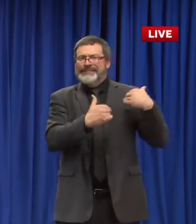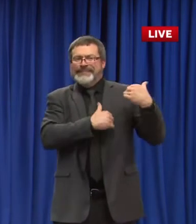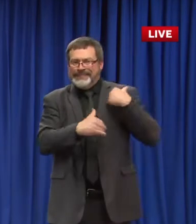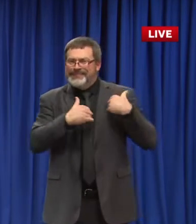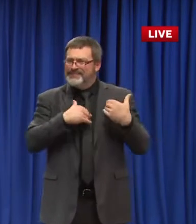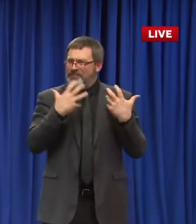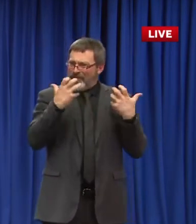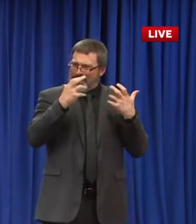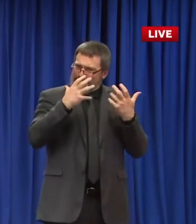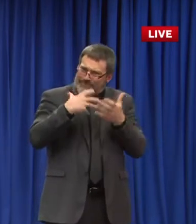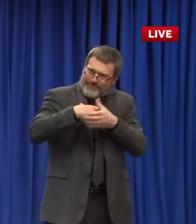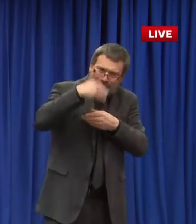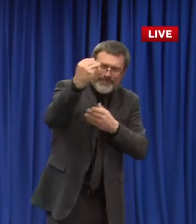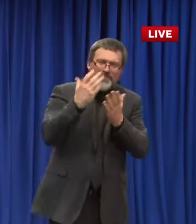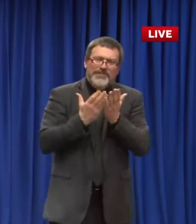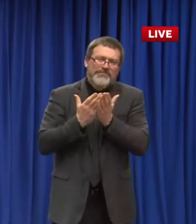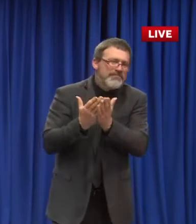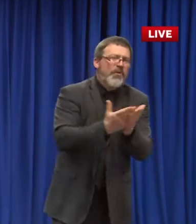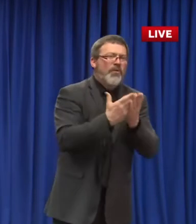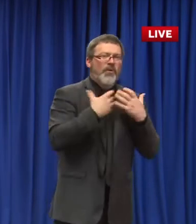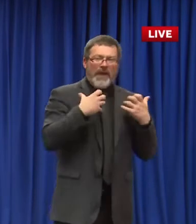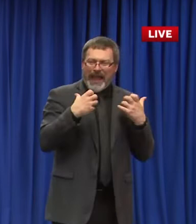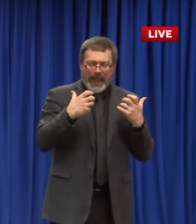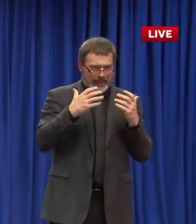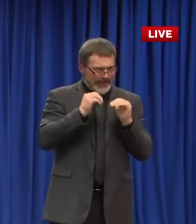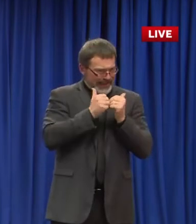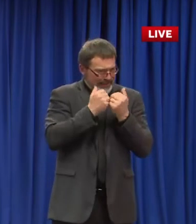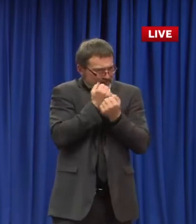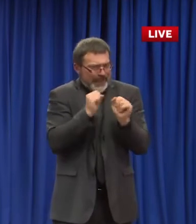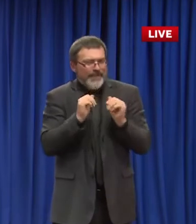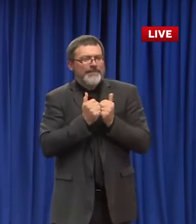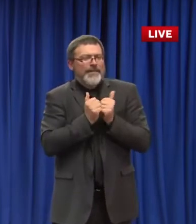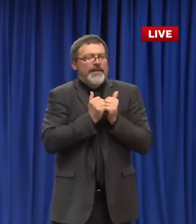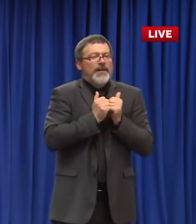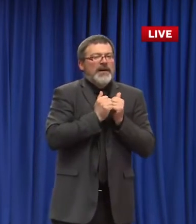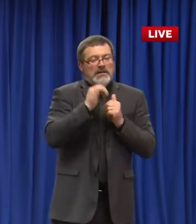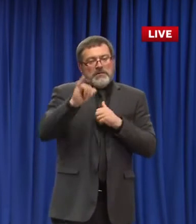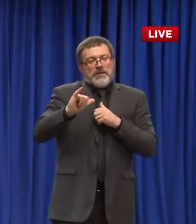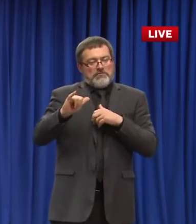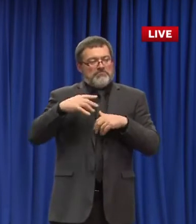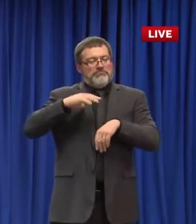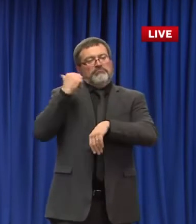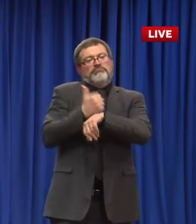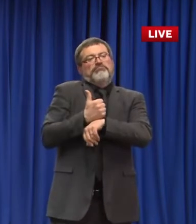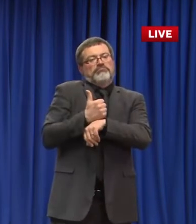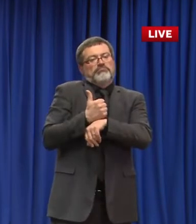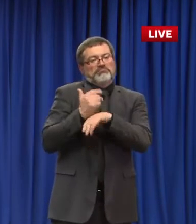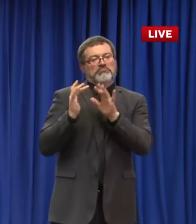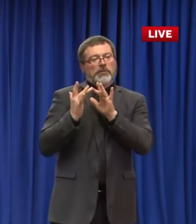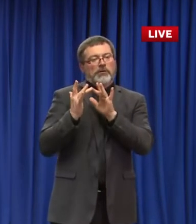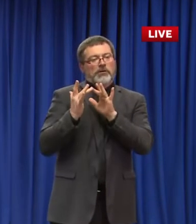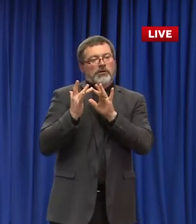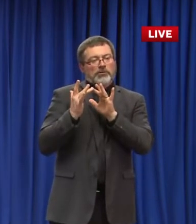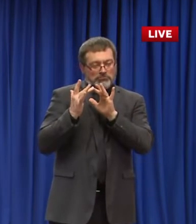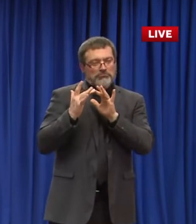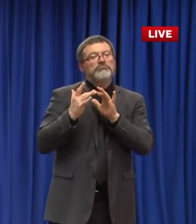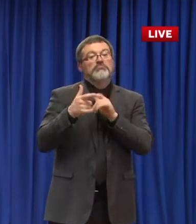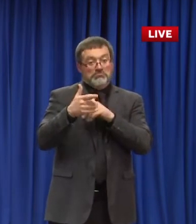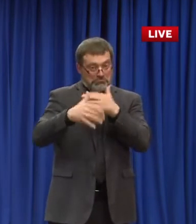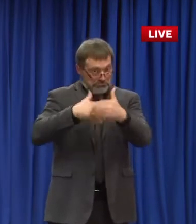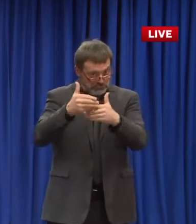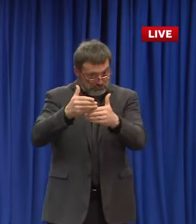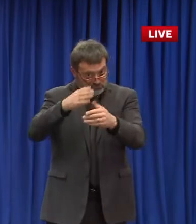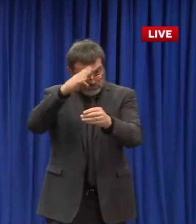IT WAS A REQUEST MADE BY INDIVIDUALS AND IT SEEMED LIKE A SOMETHING THAT OTHER STATES HAVE DONE WE HAD DONE IN THE PAST AND SOMETHING THAT WE CAN DO SAFELY AND STILL HELP ENSURE THAT